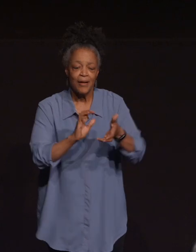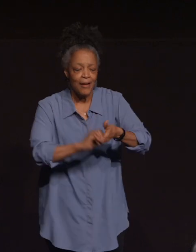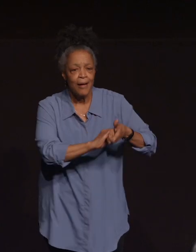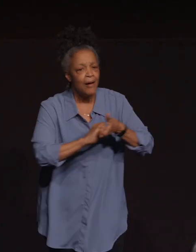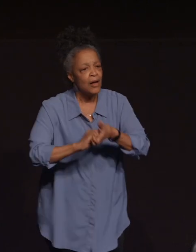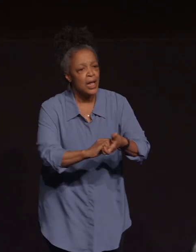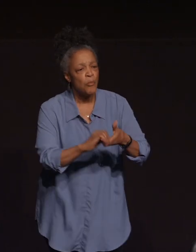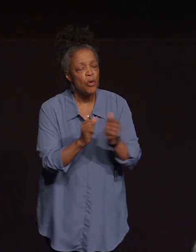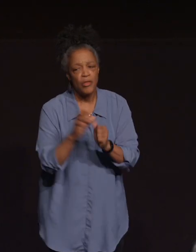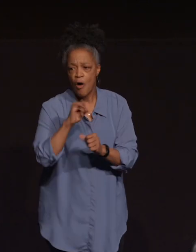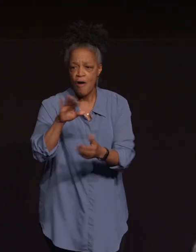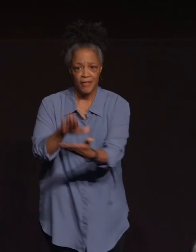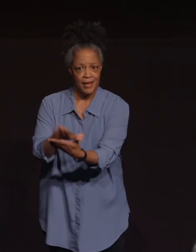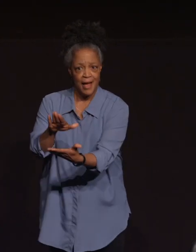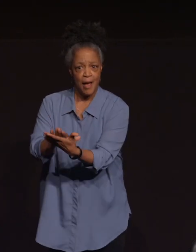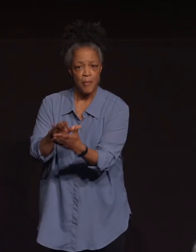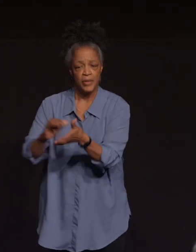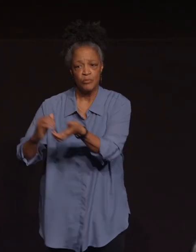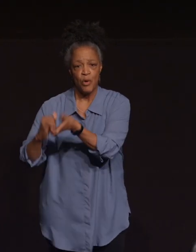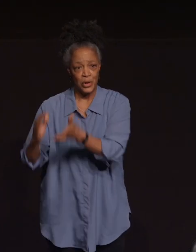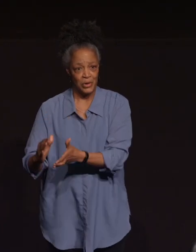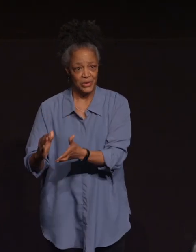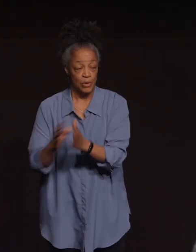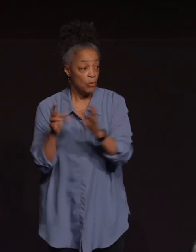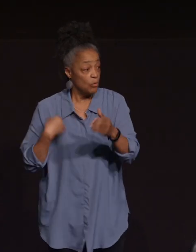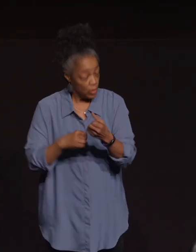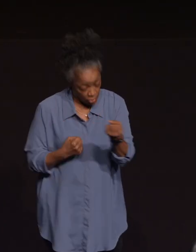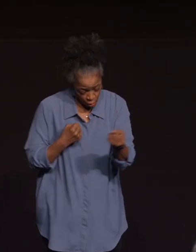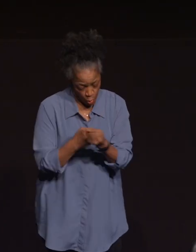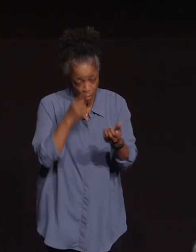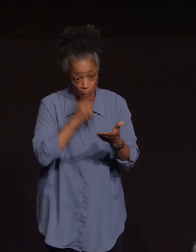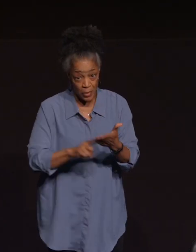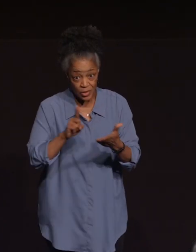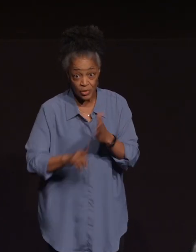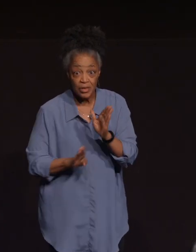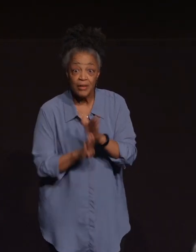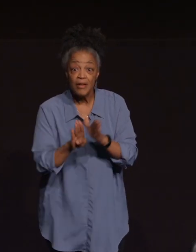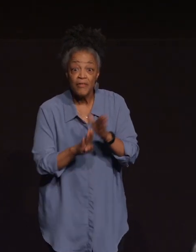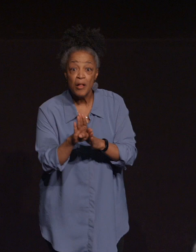with off-campus partners. We have supported the research and development of more than two